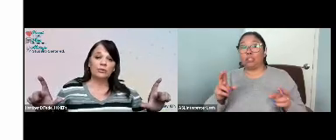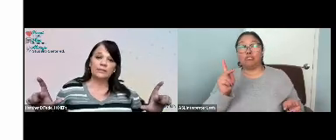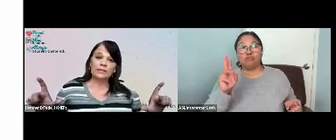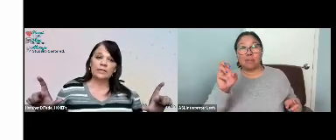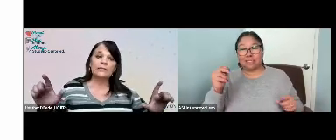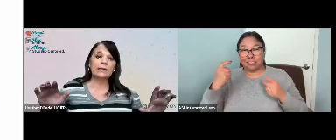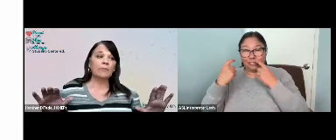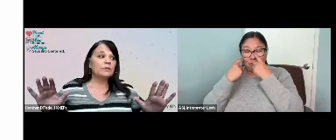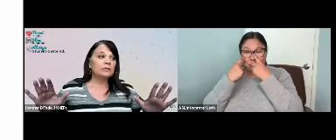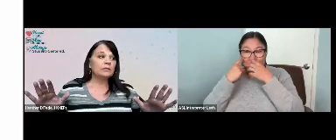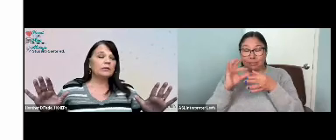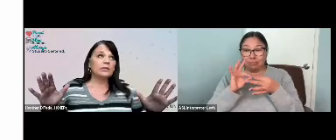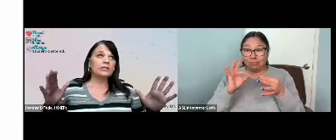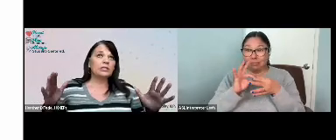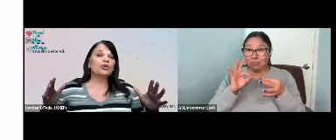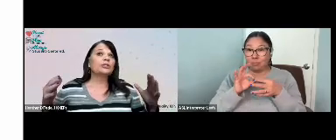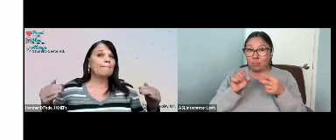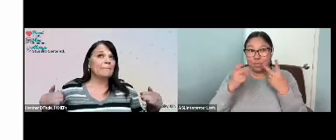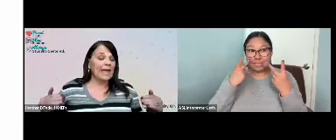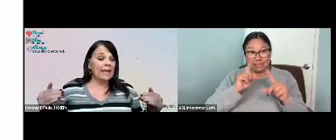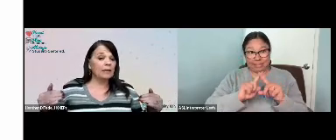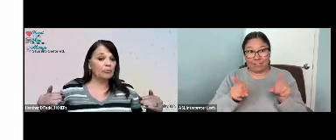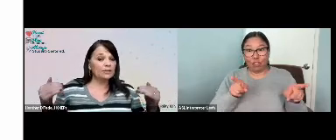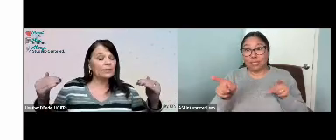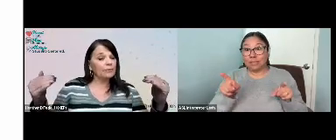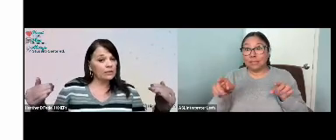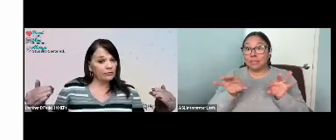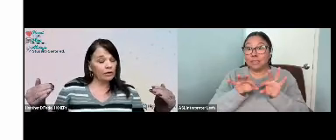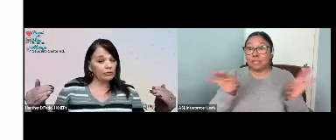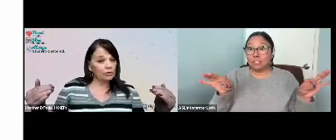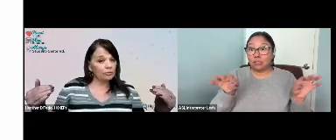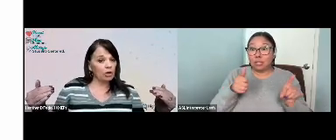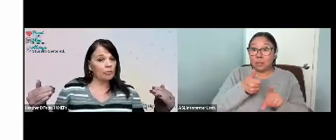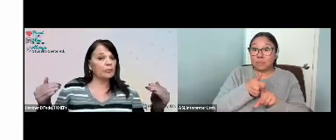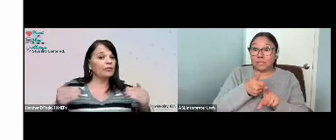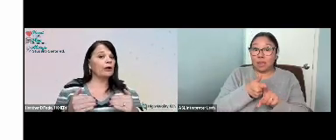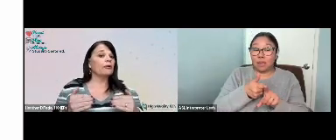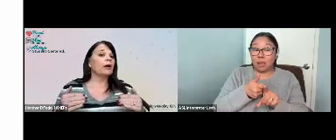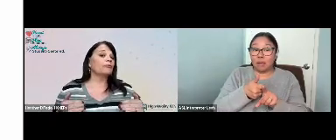where you will see some the district may put something different on their diploma but they